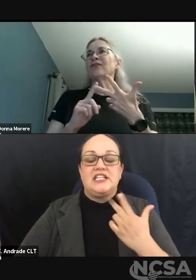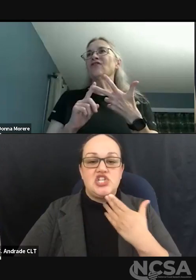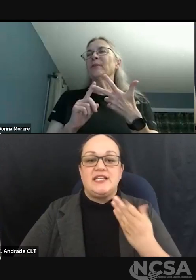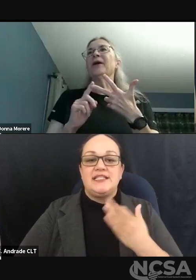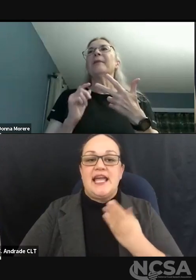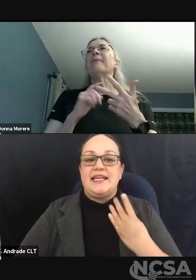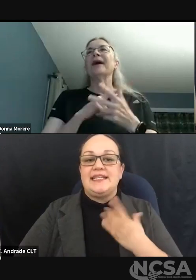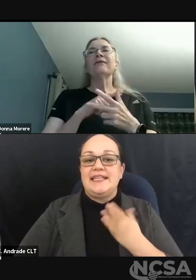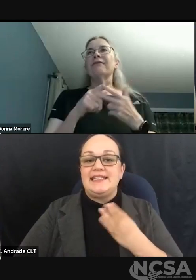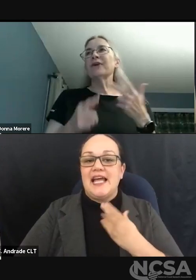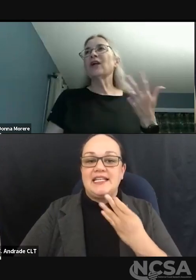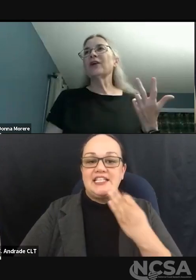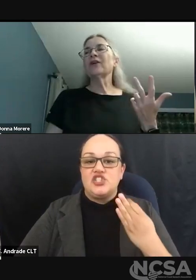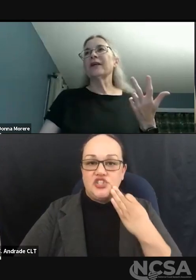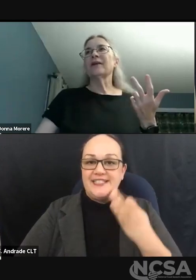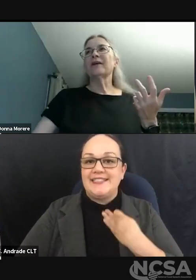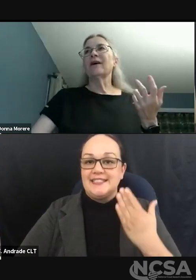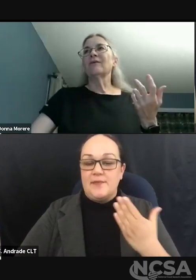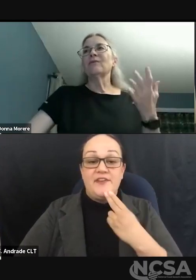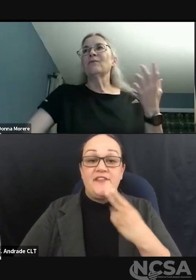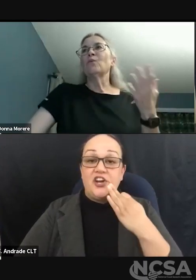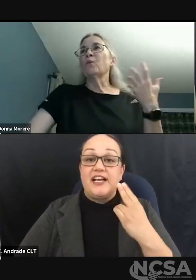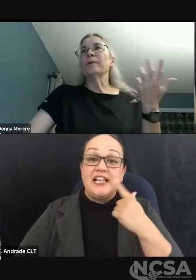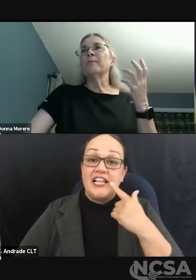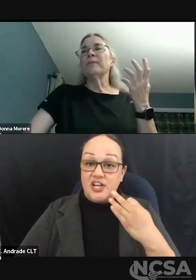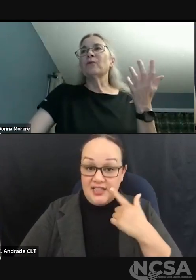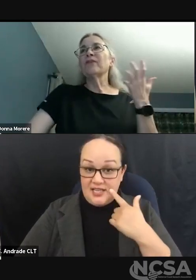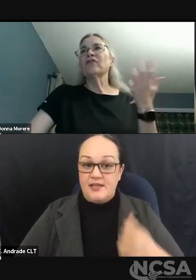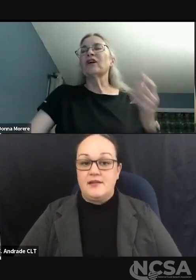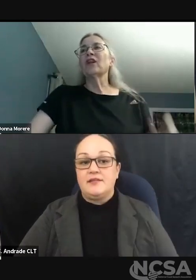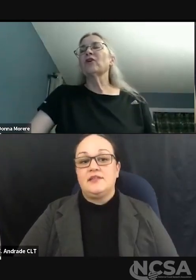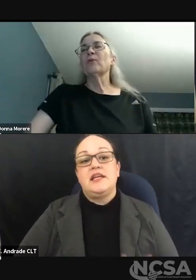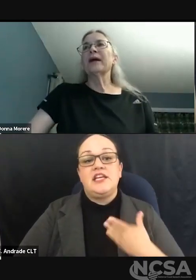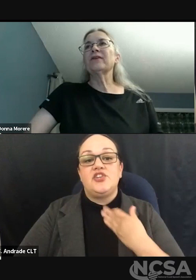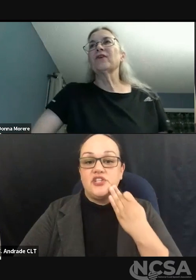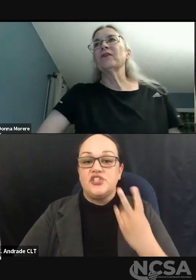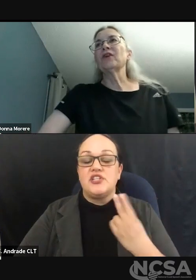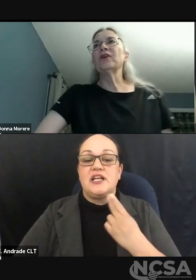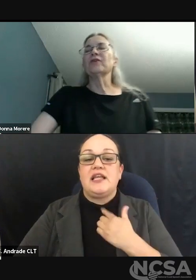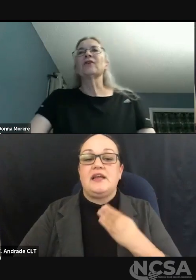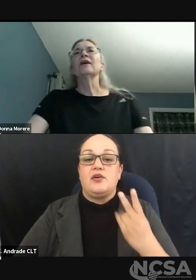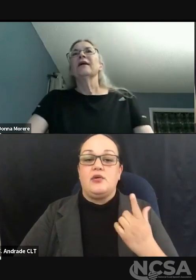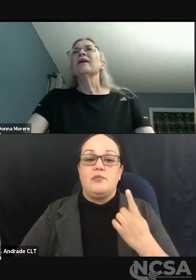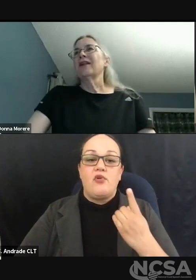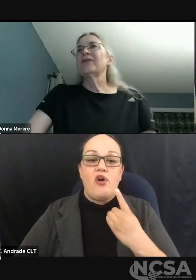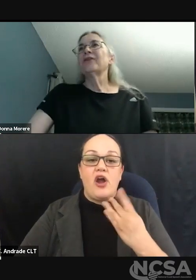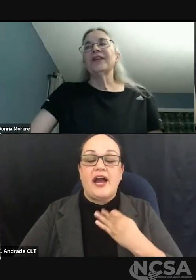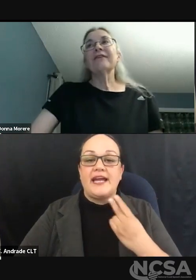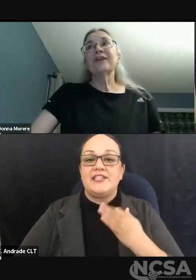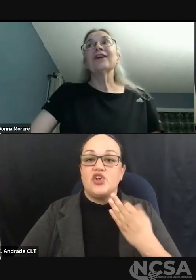But very clearly within research and clinical practice over the years.